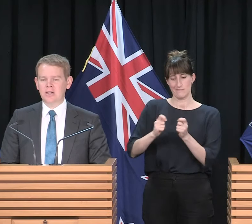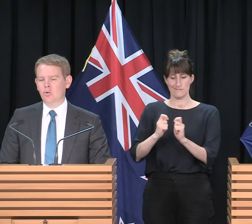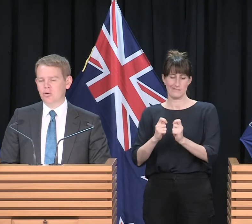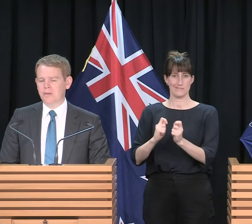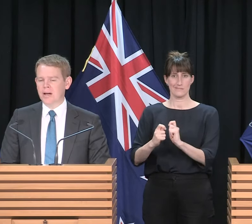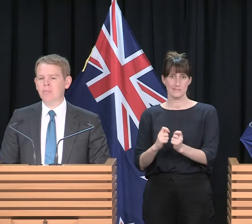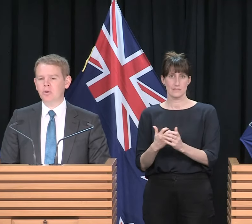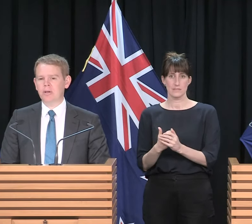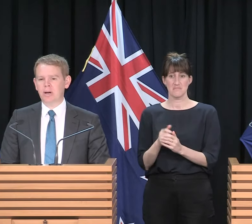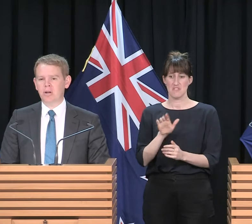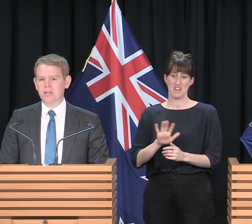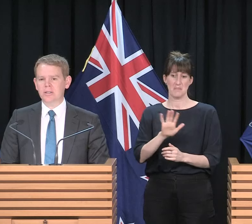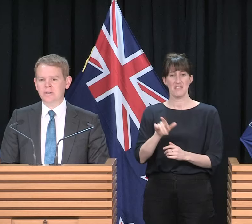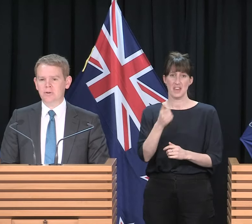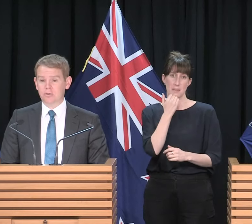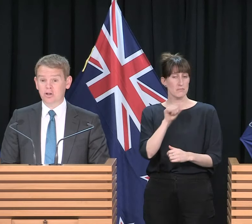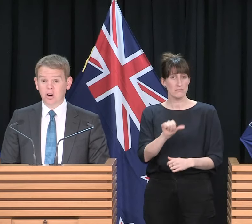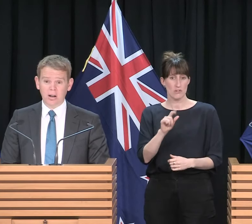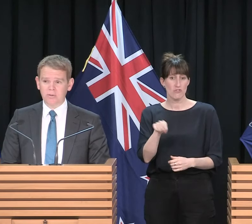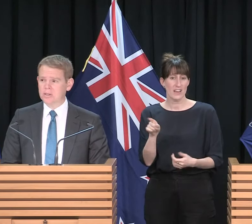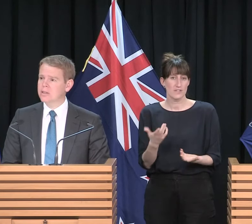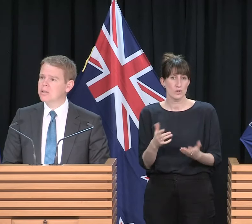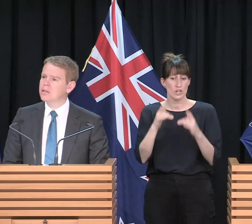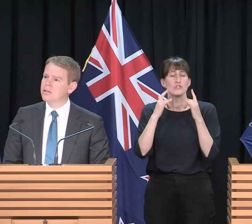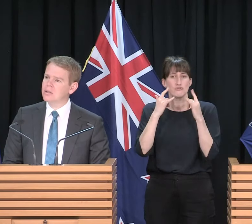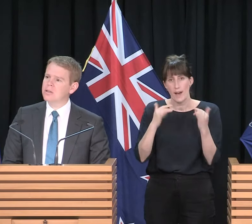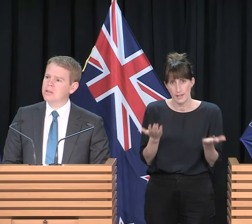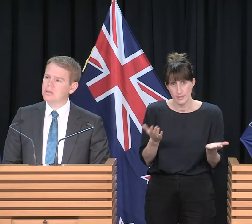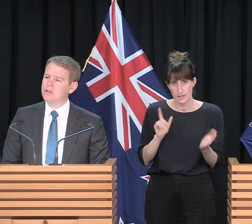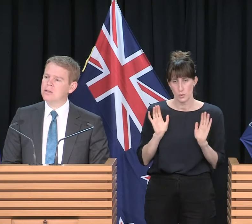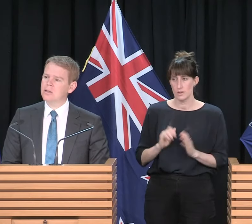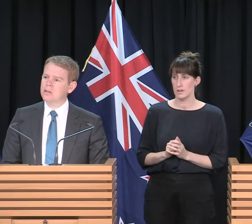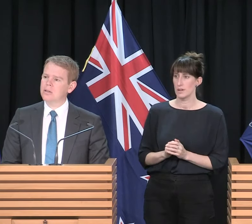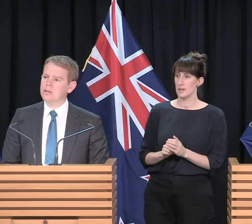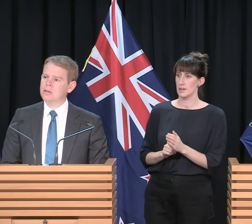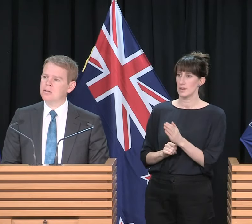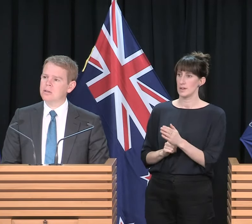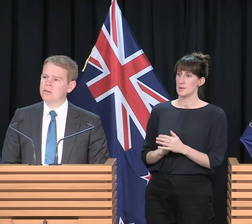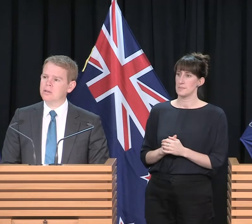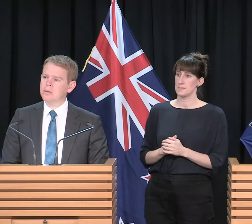comprehendible information on our website about how to put on and take off a mask, and